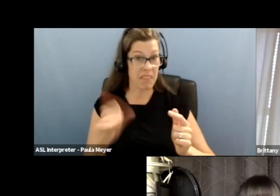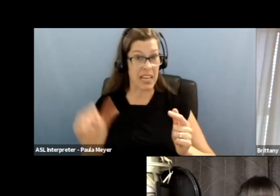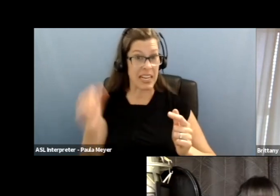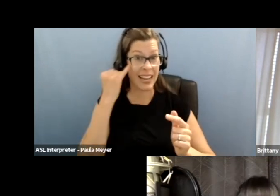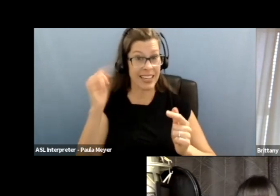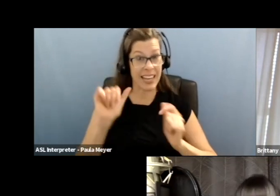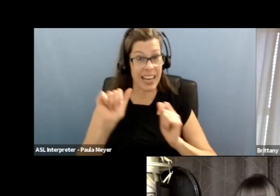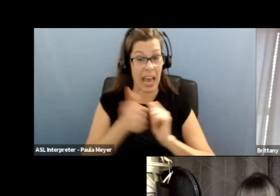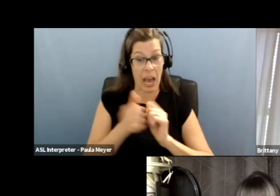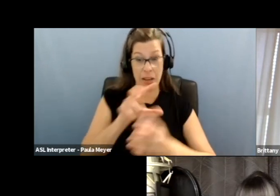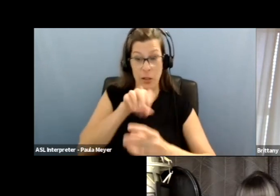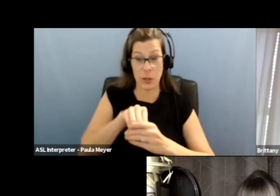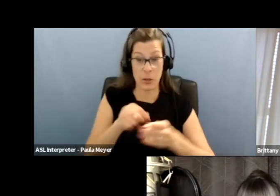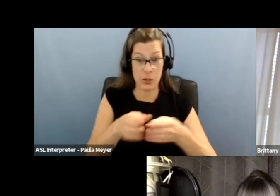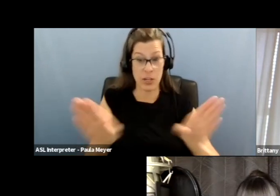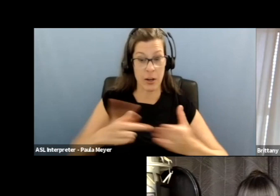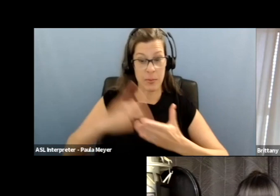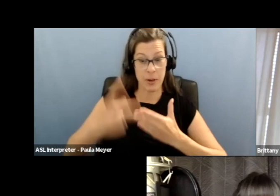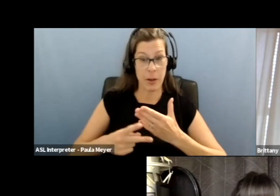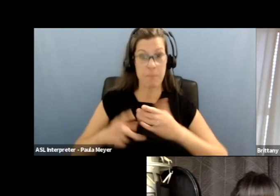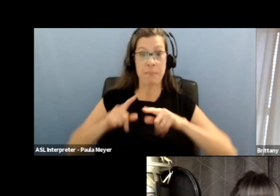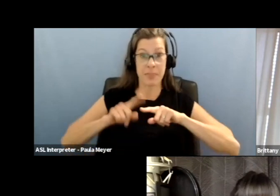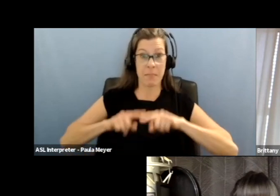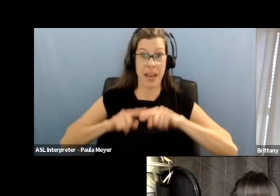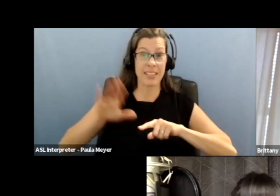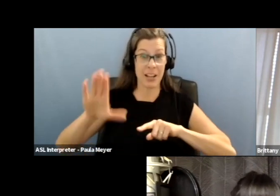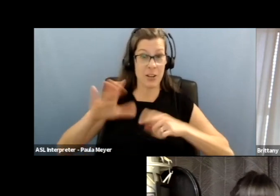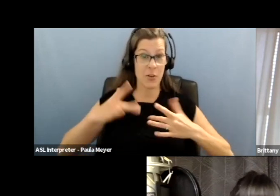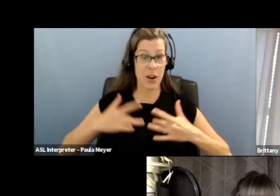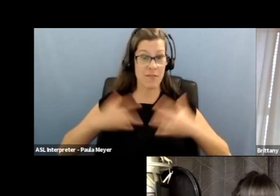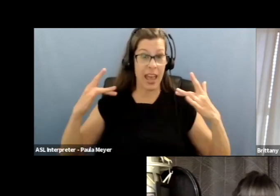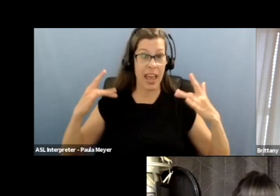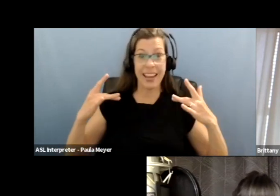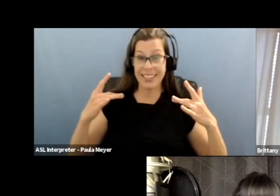It really depends on the kind of event that you're doing. So I am seeing more and more,